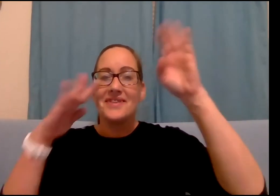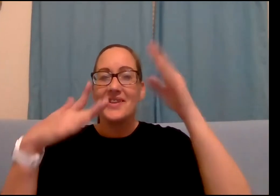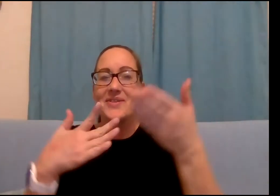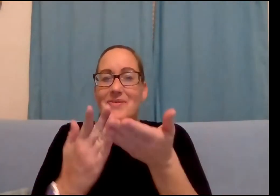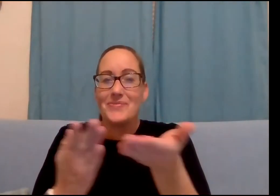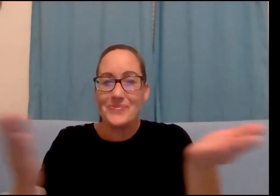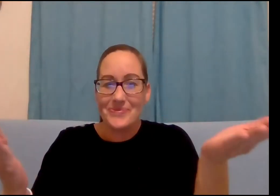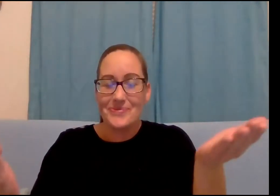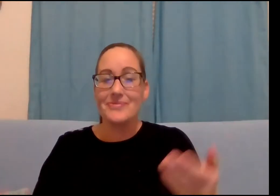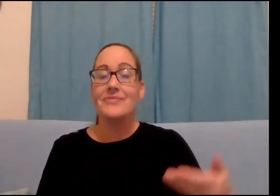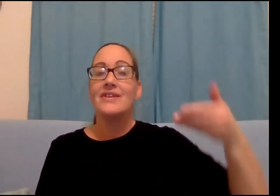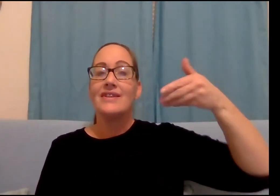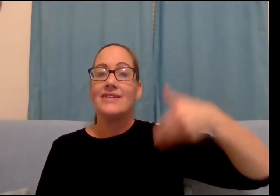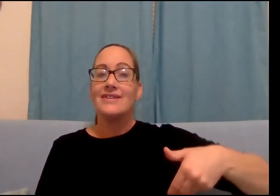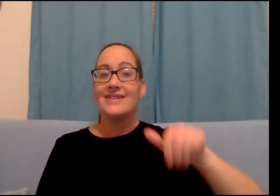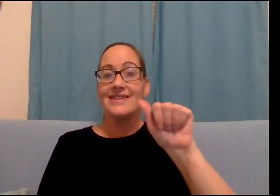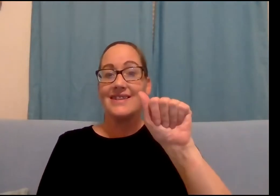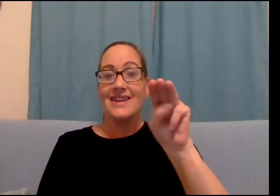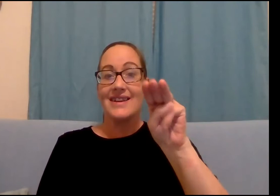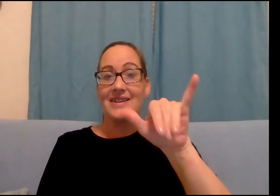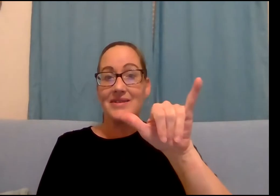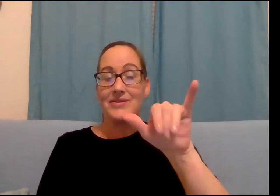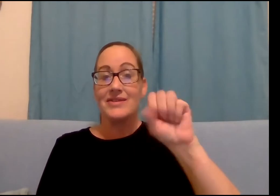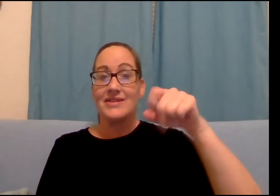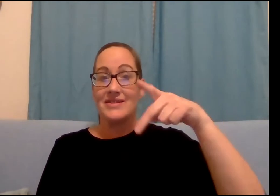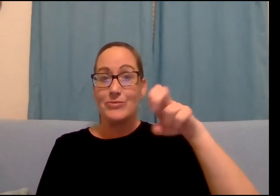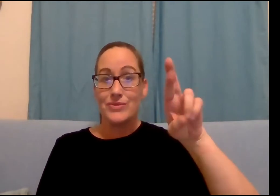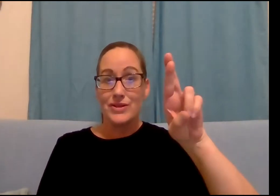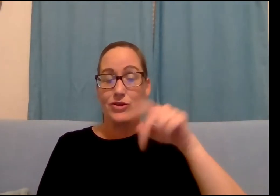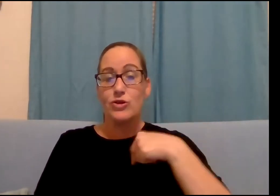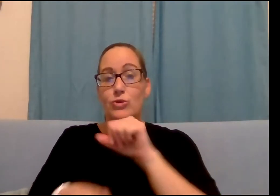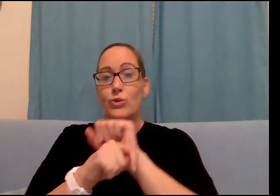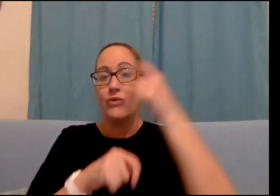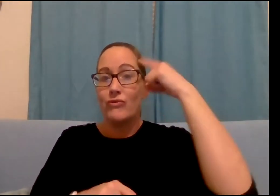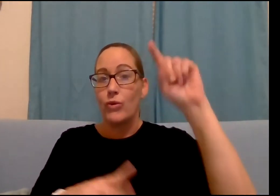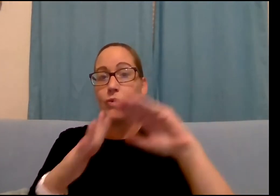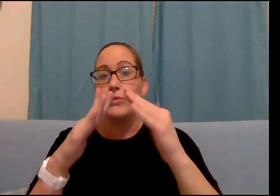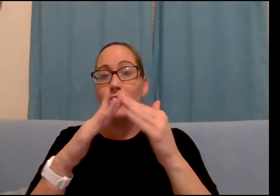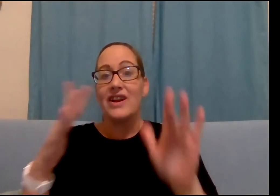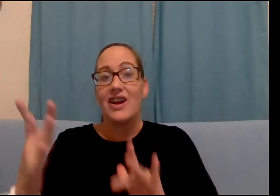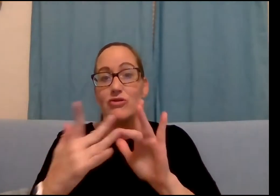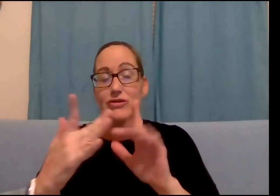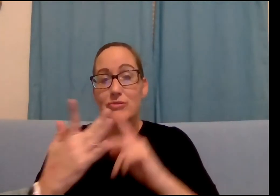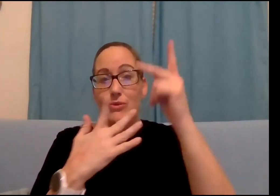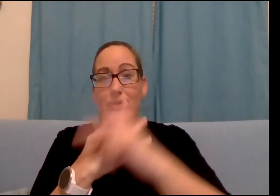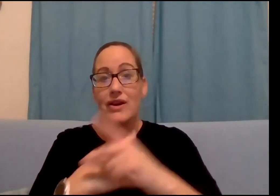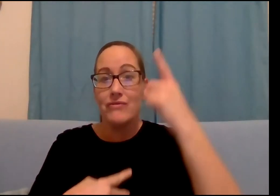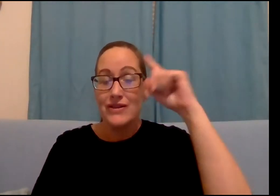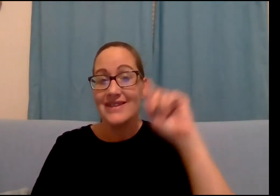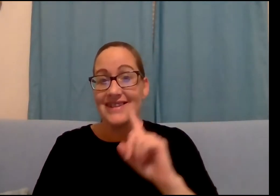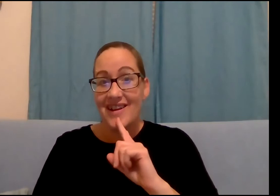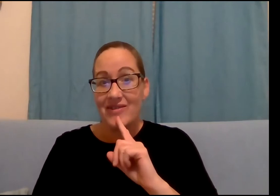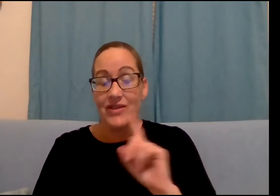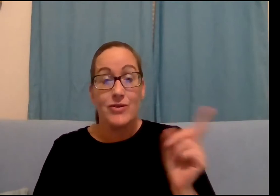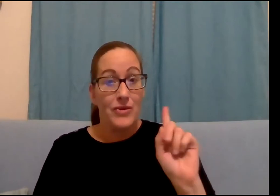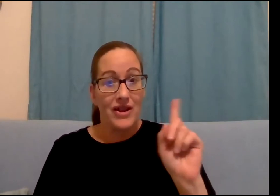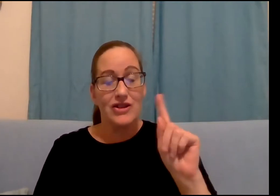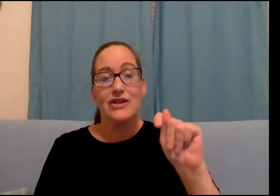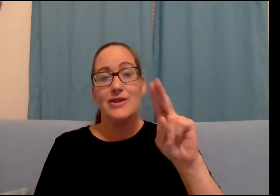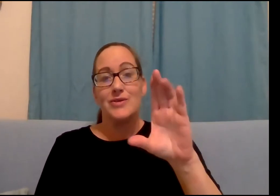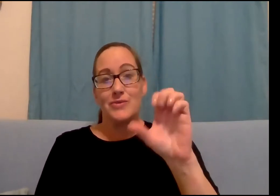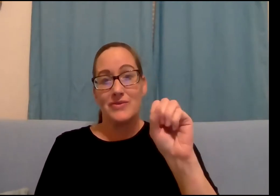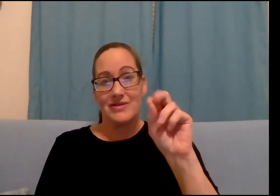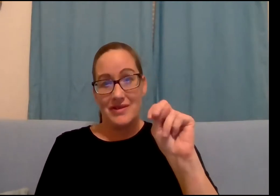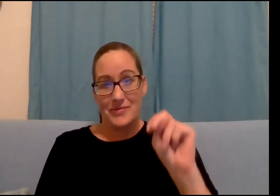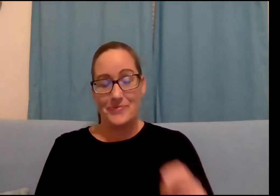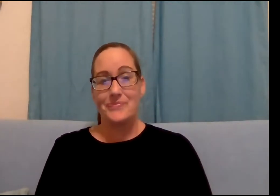Hello, everyone! My name is Amy Speer and I work for the Community Outreach Program for the Deaf in Tucson.